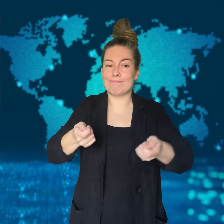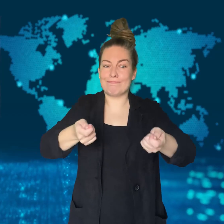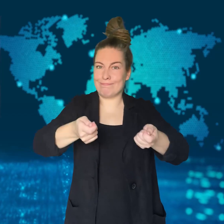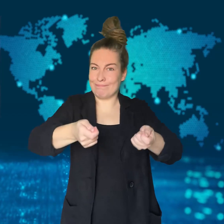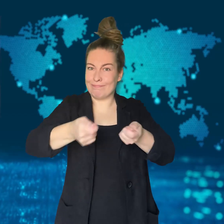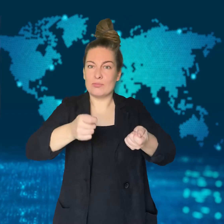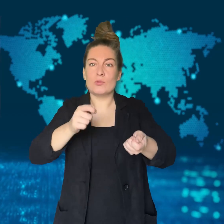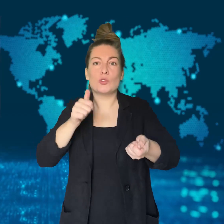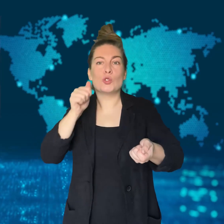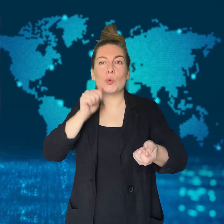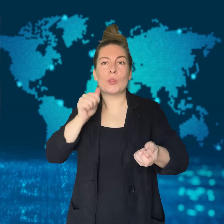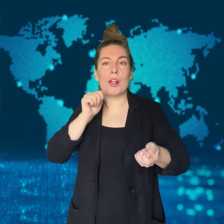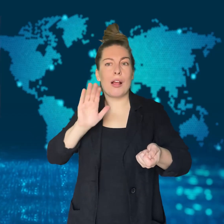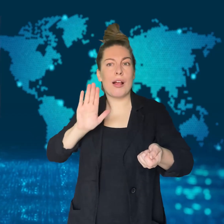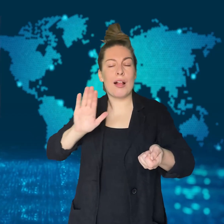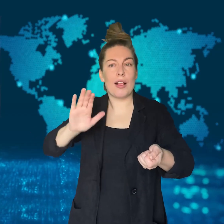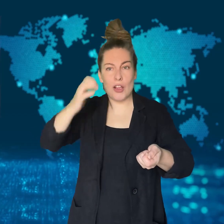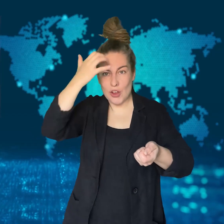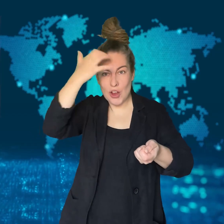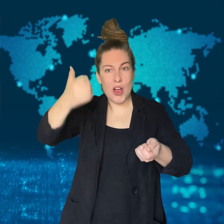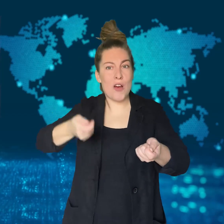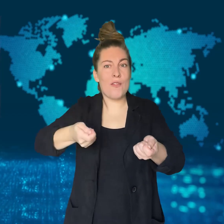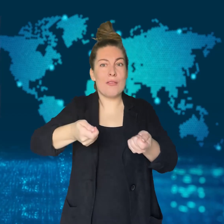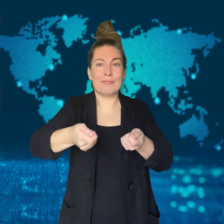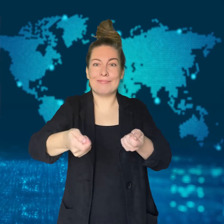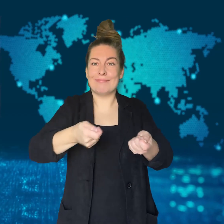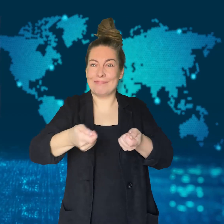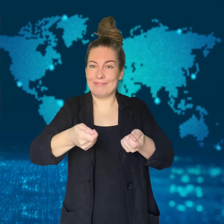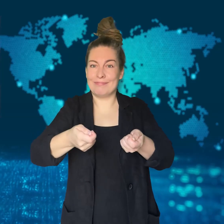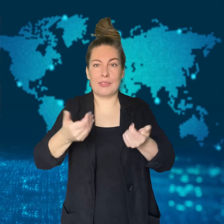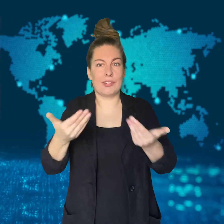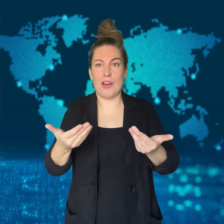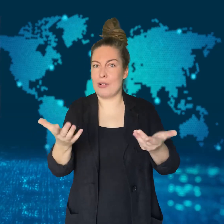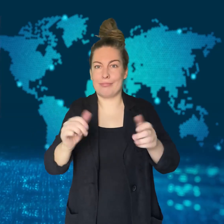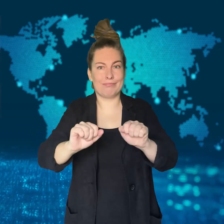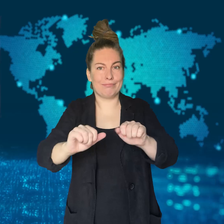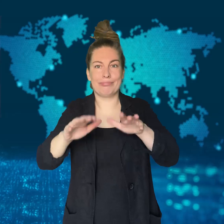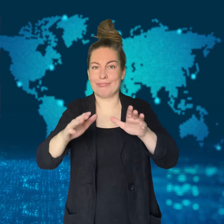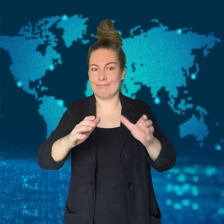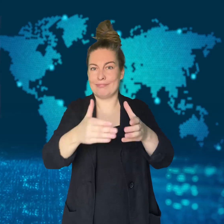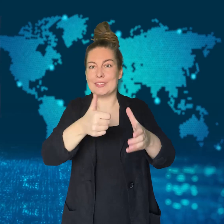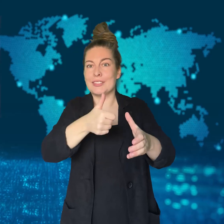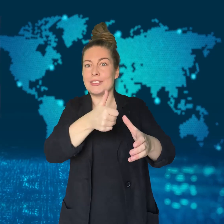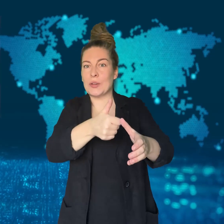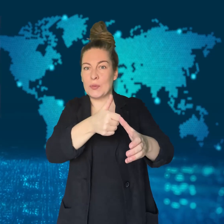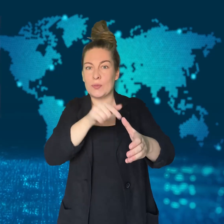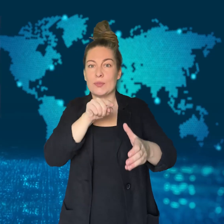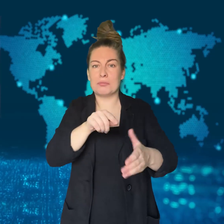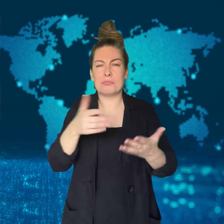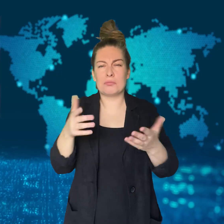and the army is advancing toward Khartoum.